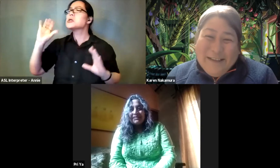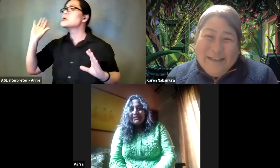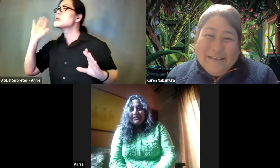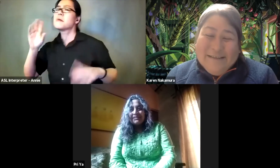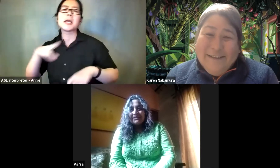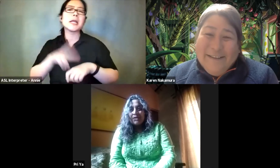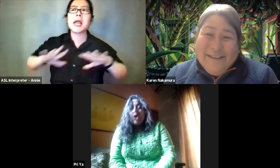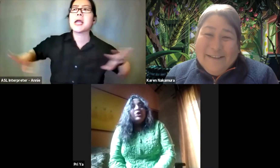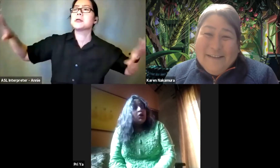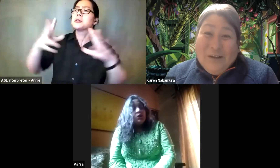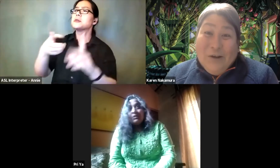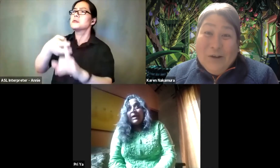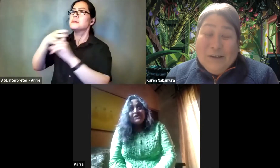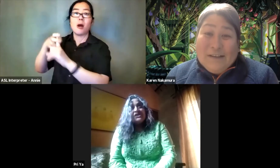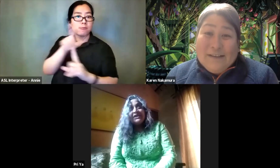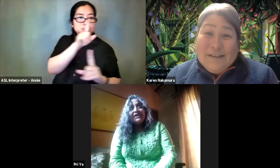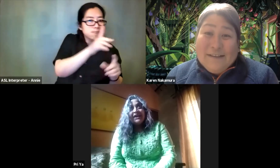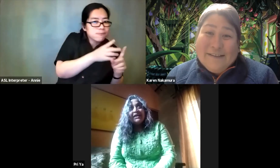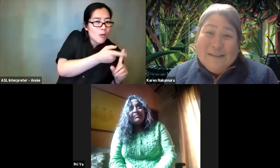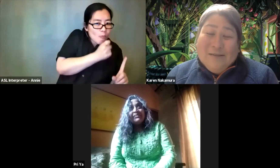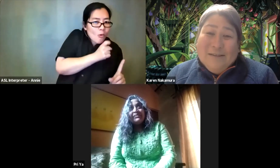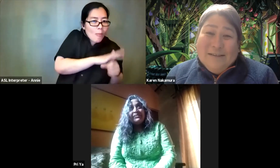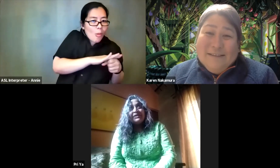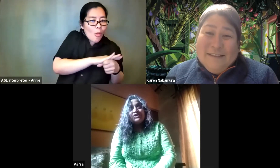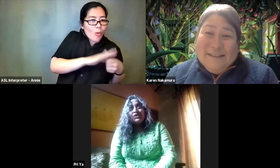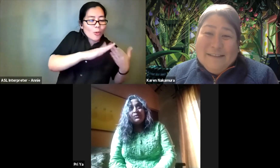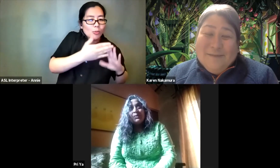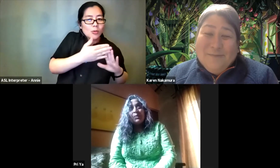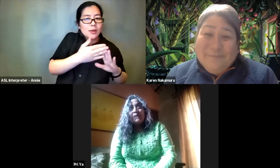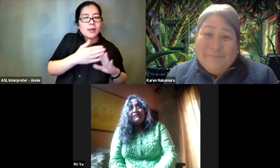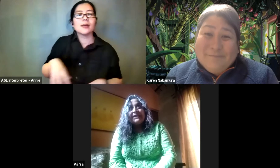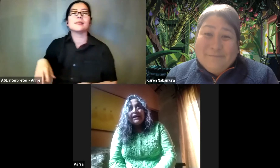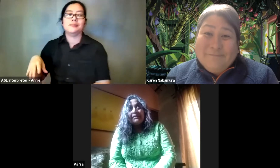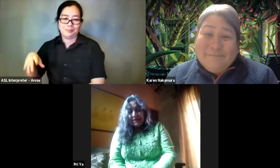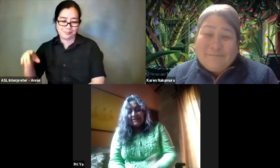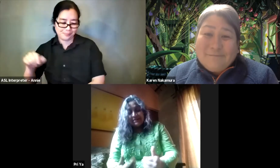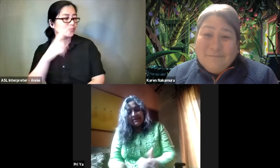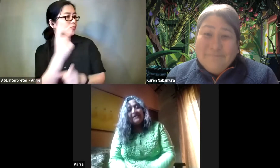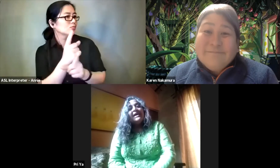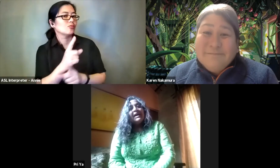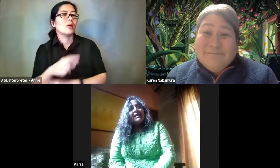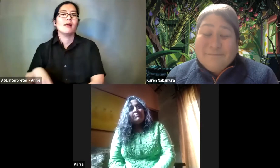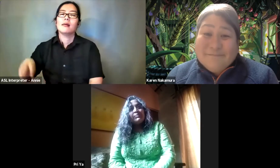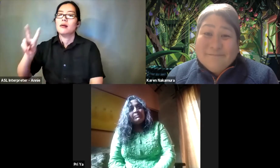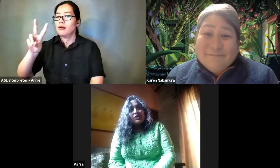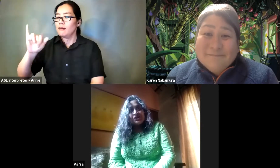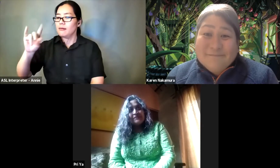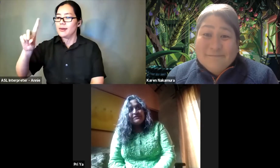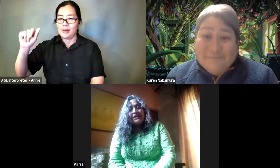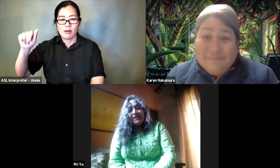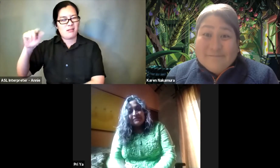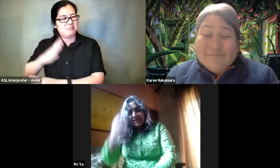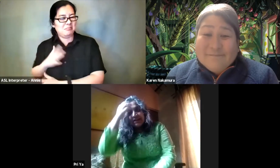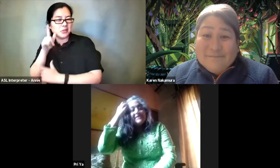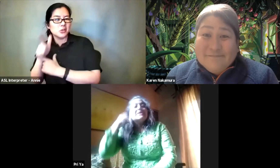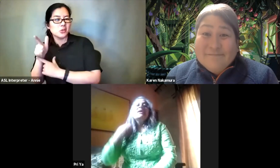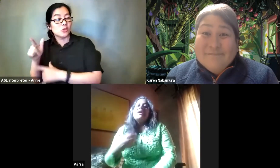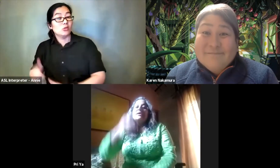Priya Ramasubban: No actually um so my sister because she lived in Ladakh for 10 years she